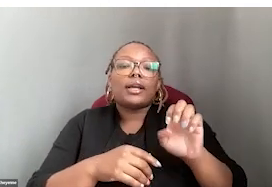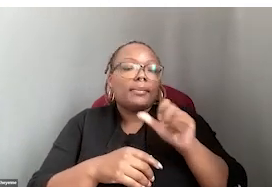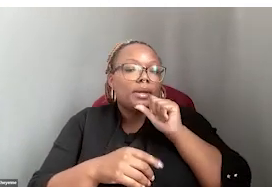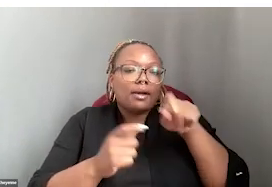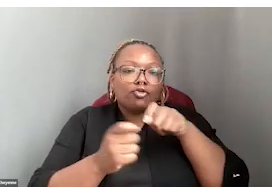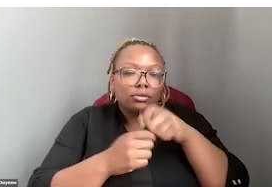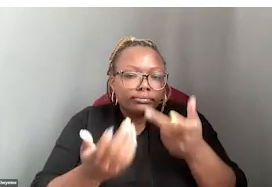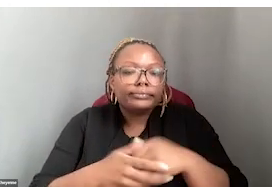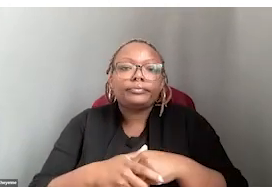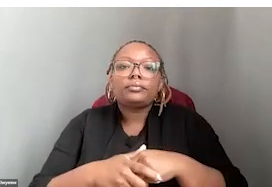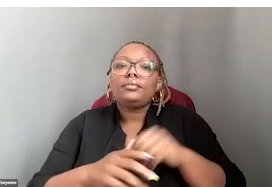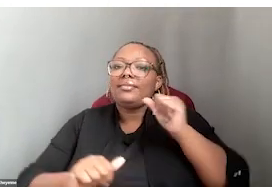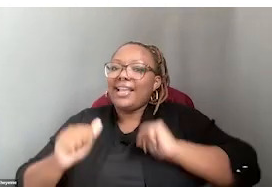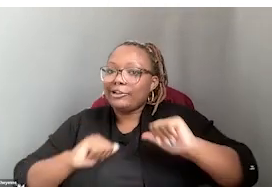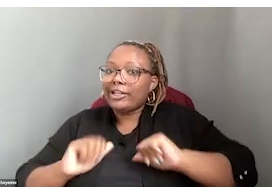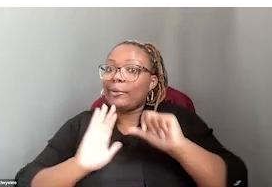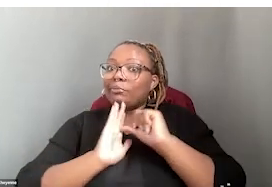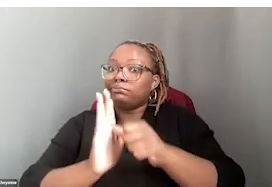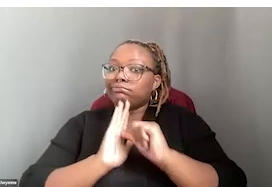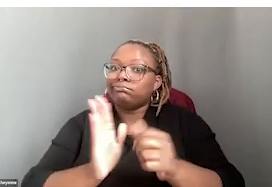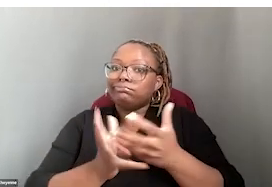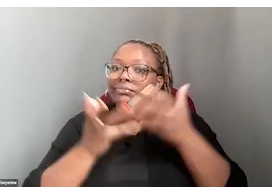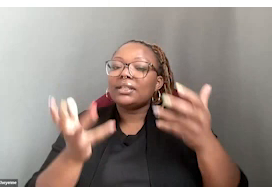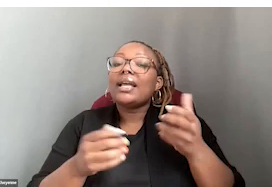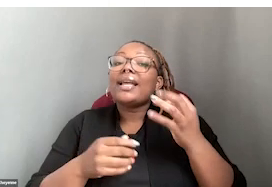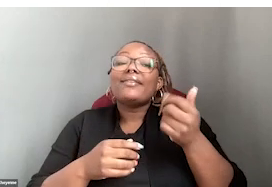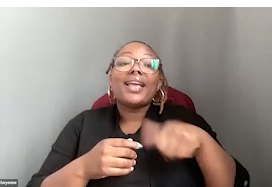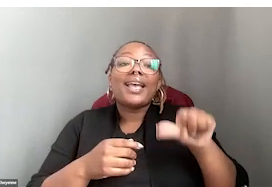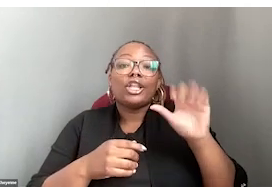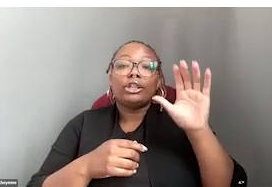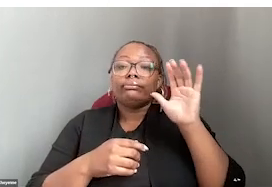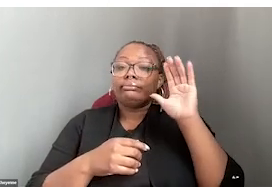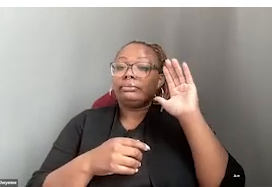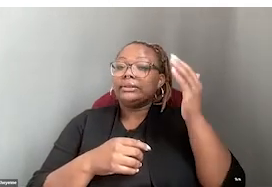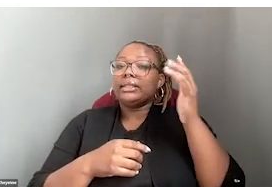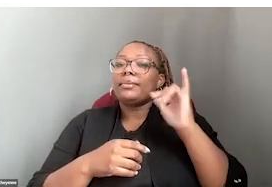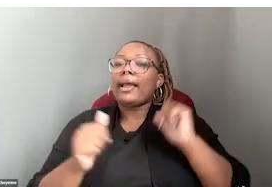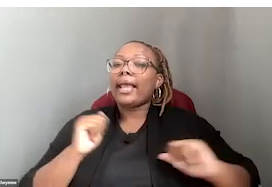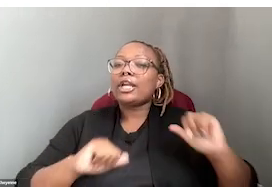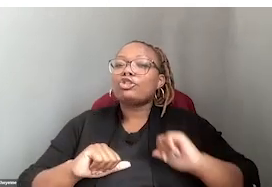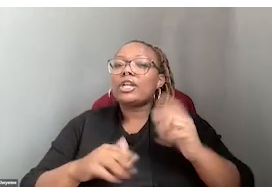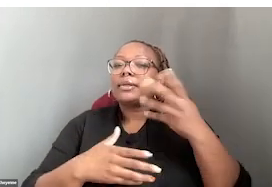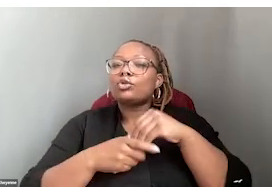If anything that looks like entertainment is in your budget, please make sure you have asked,